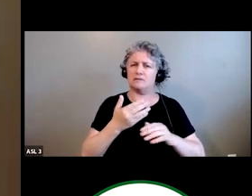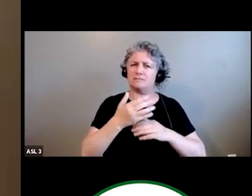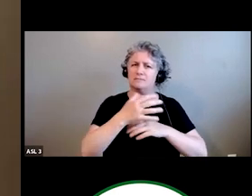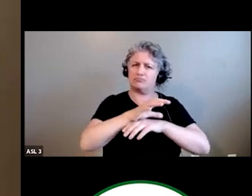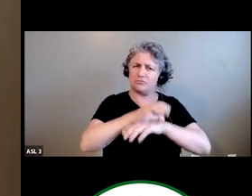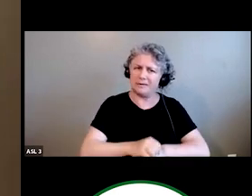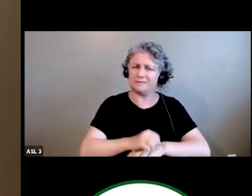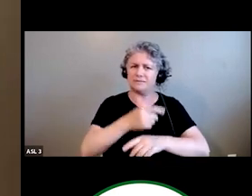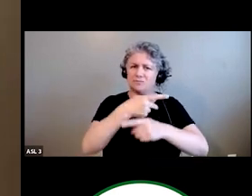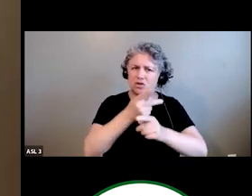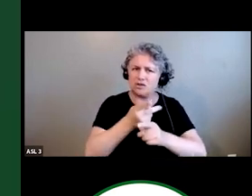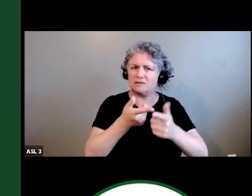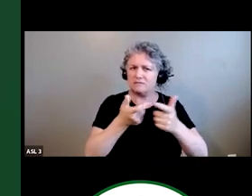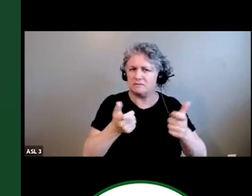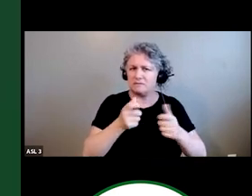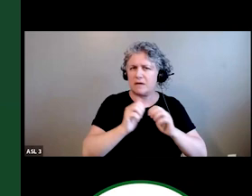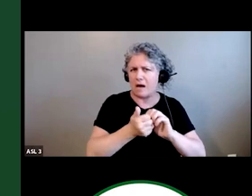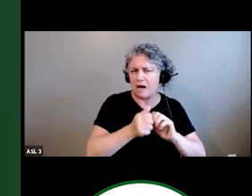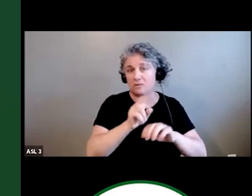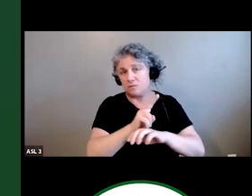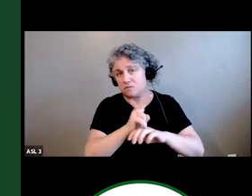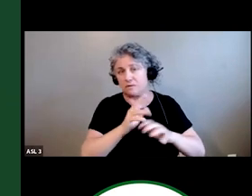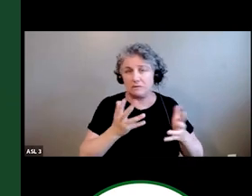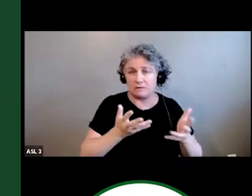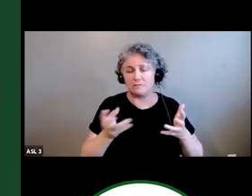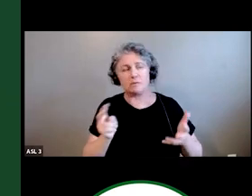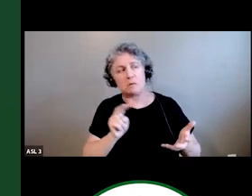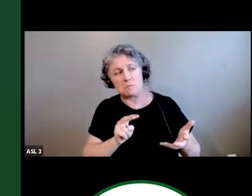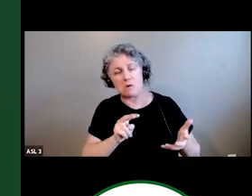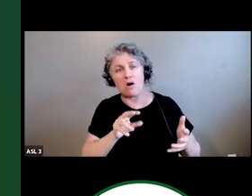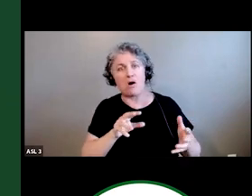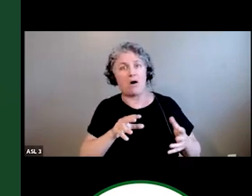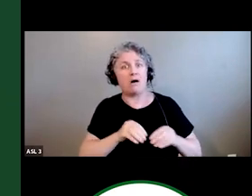Absolutely, thank you. And I saw you raise your hand, No, would you like to speak to